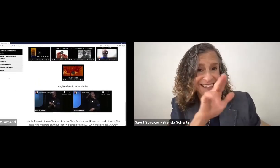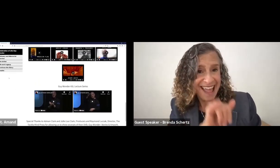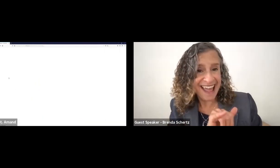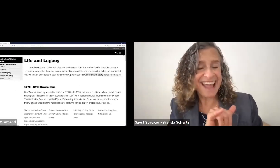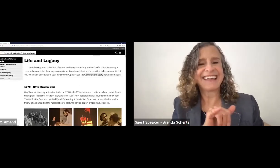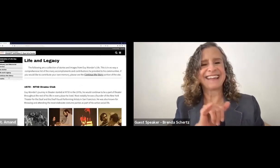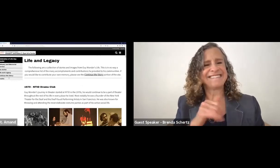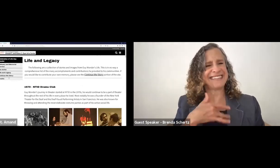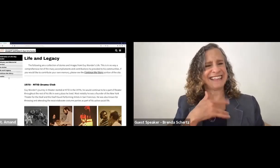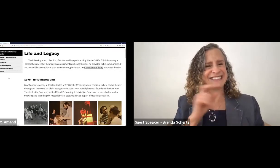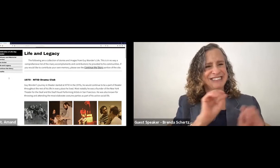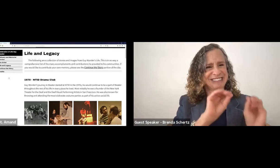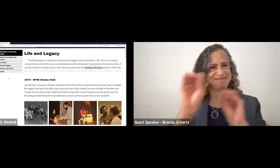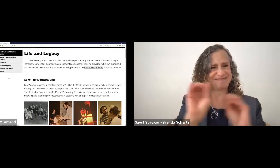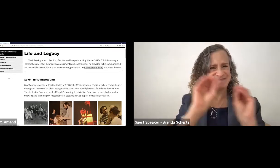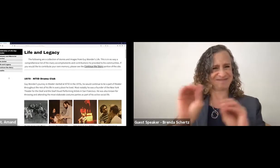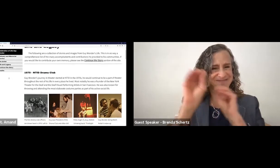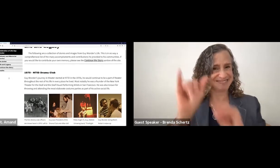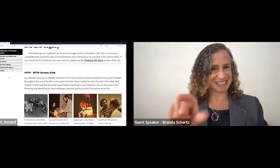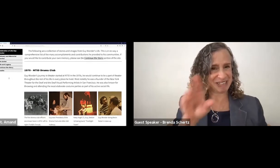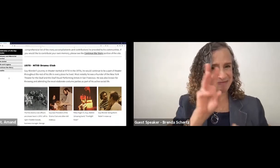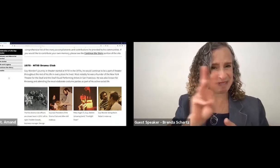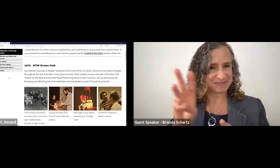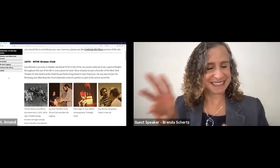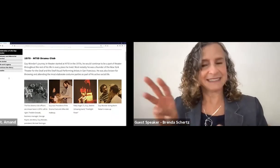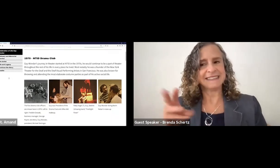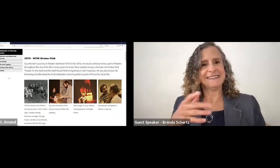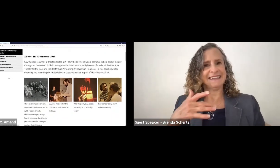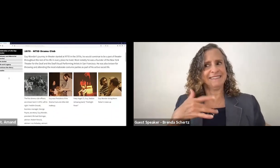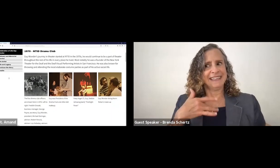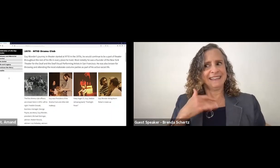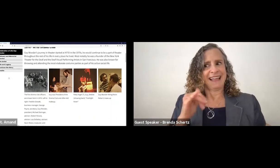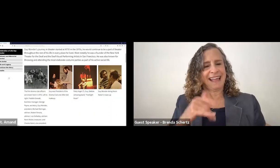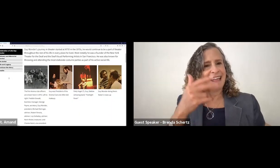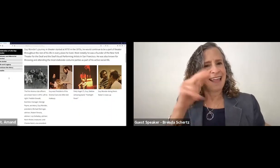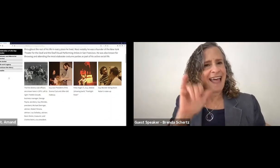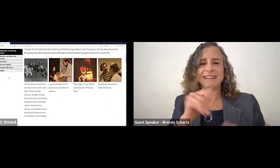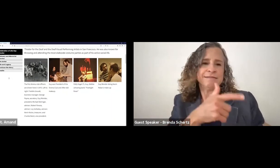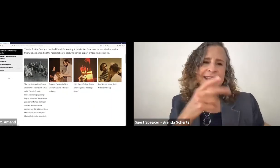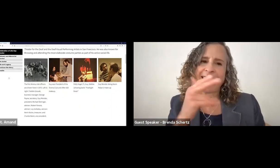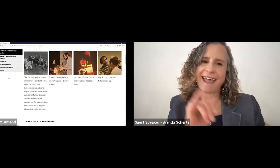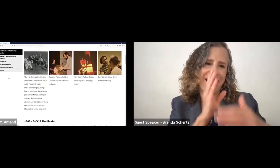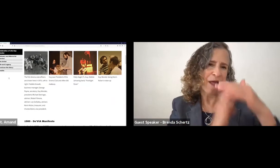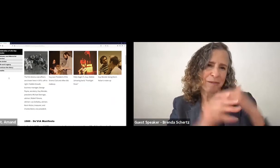or you've bought a piece of artwork from him, let's just add to this website.